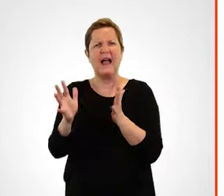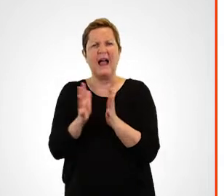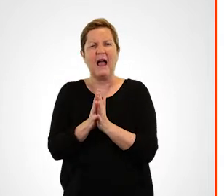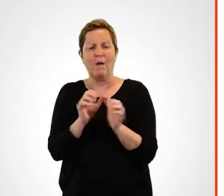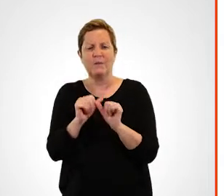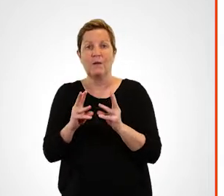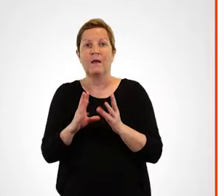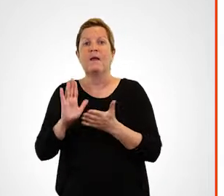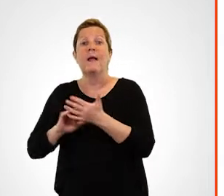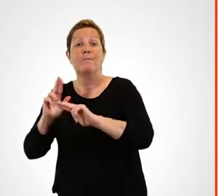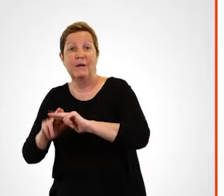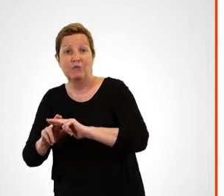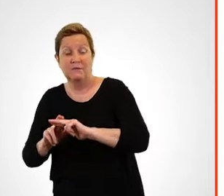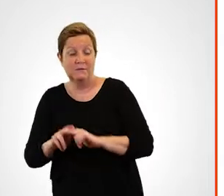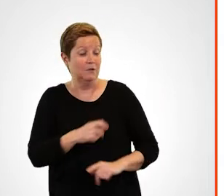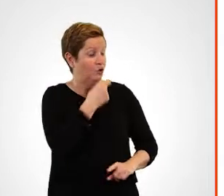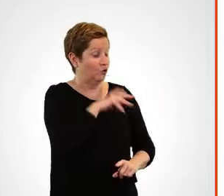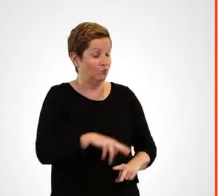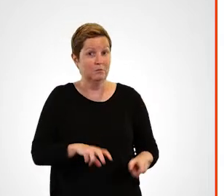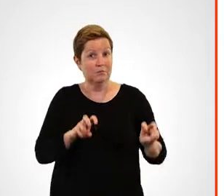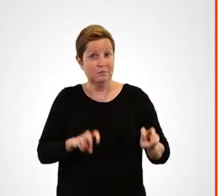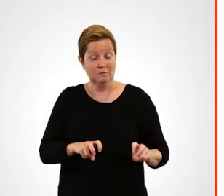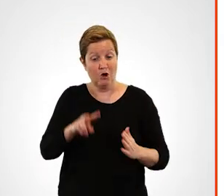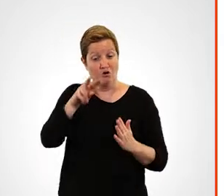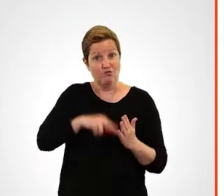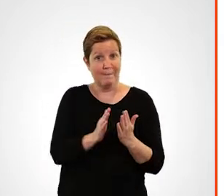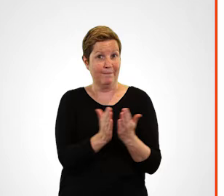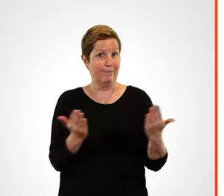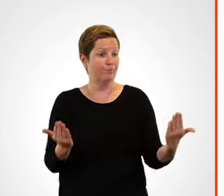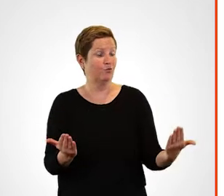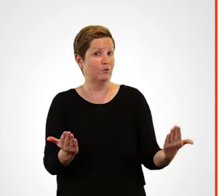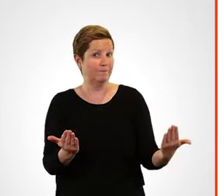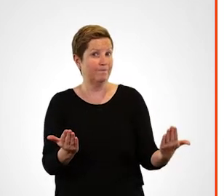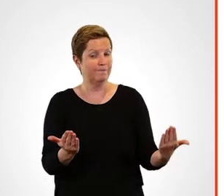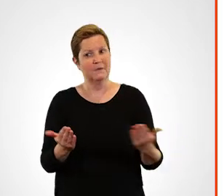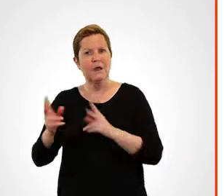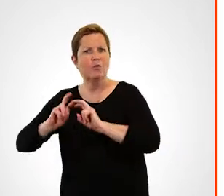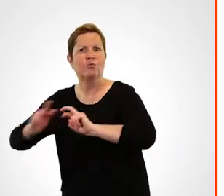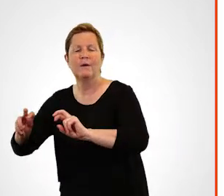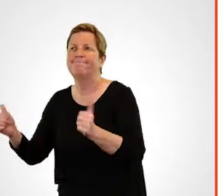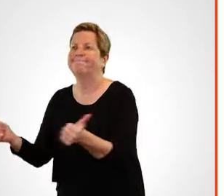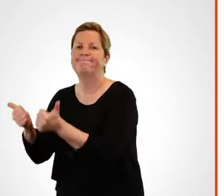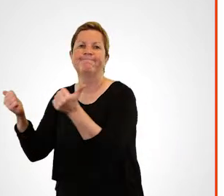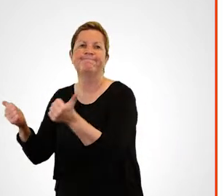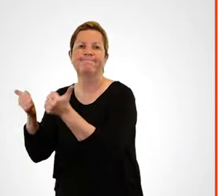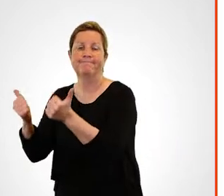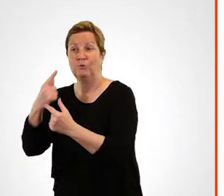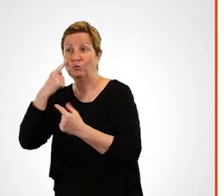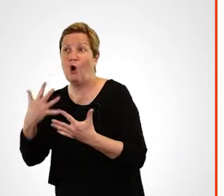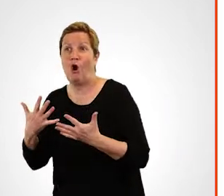parents reading to children from early on. Any number of studies have shown universally,